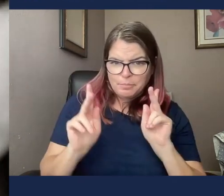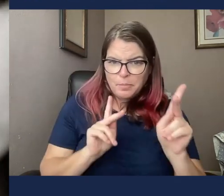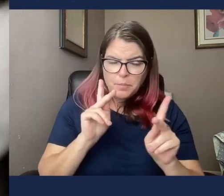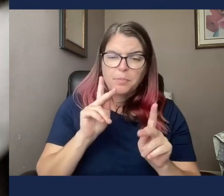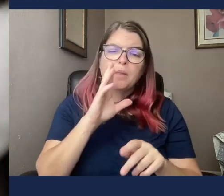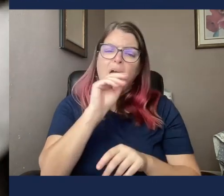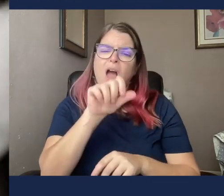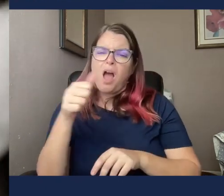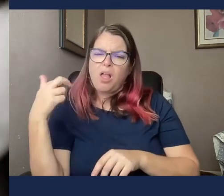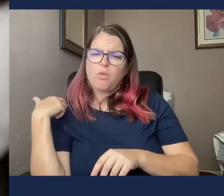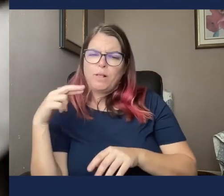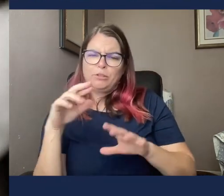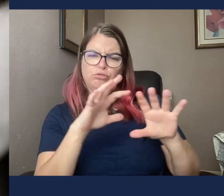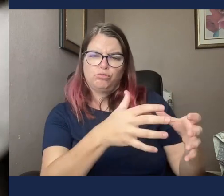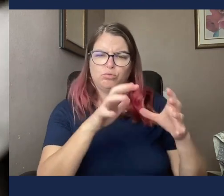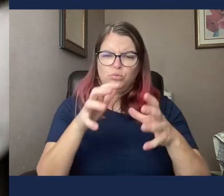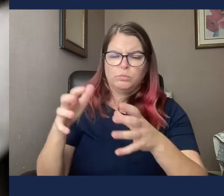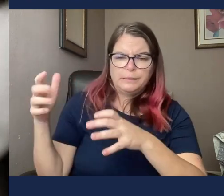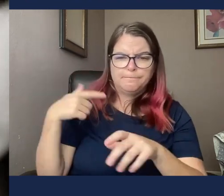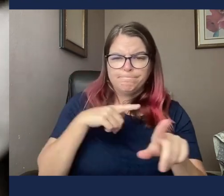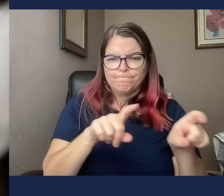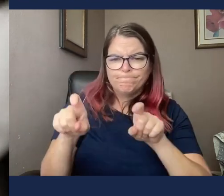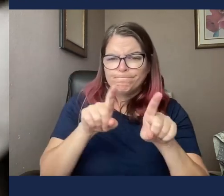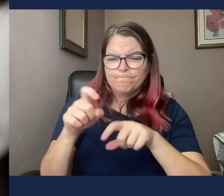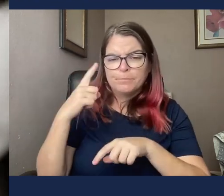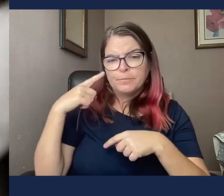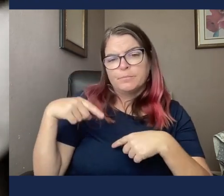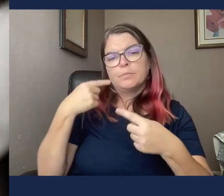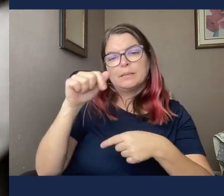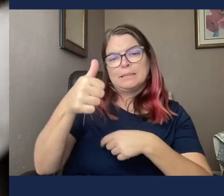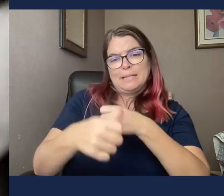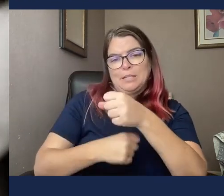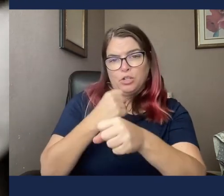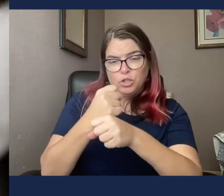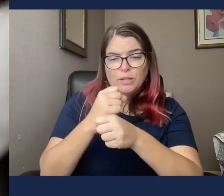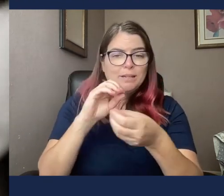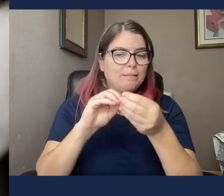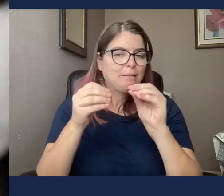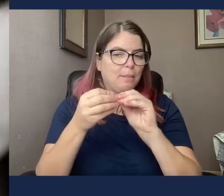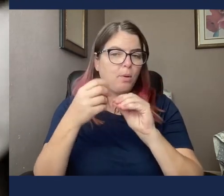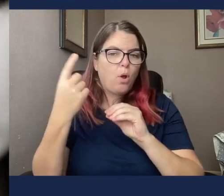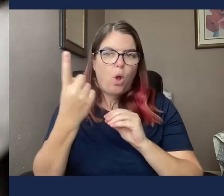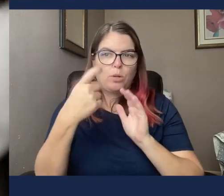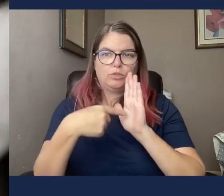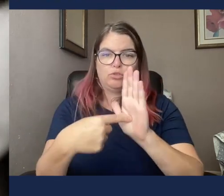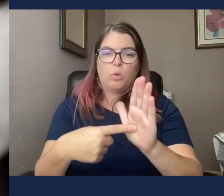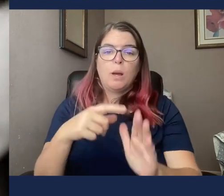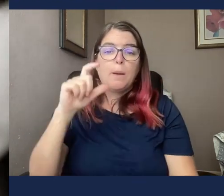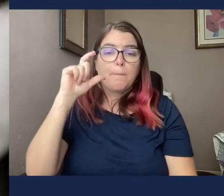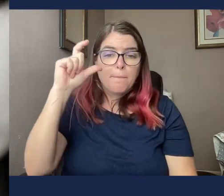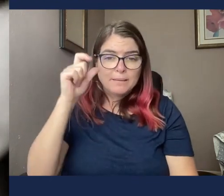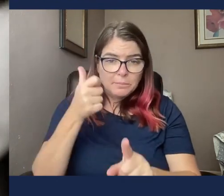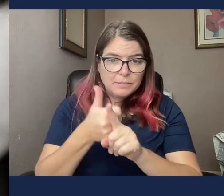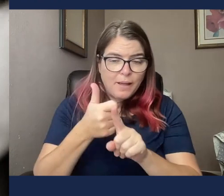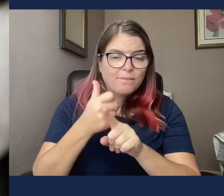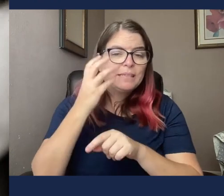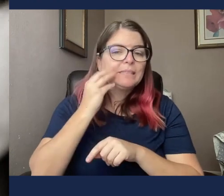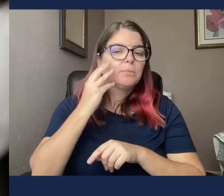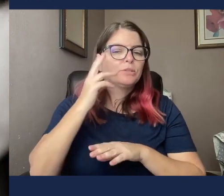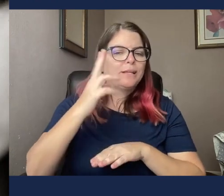specifically to Muslims. As you might imagine, anti-Muslim sentiment increased over 9/11. But in the past and most recent